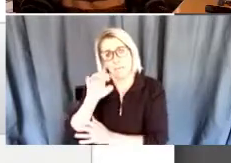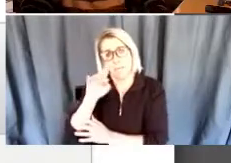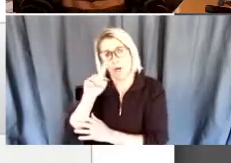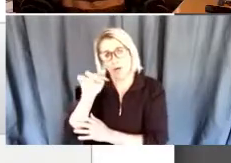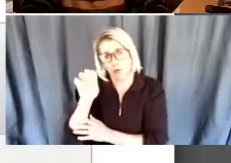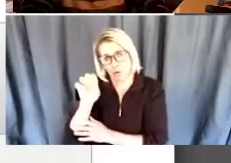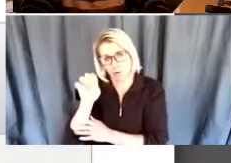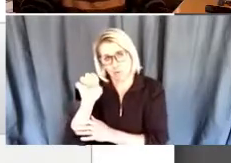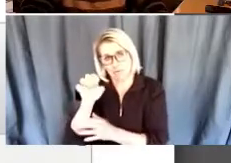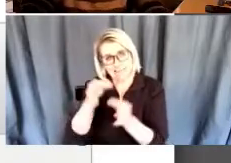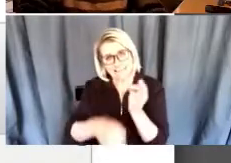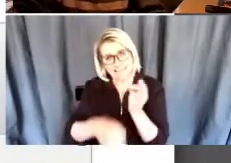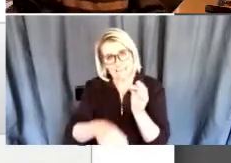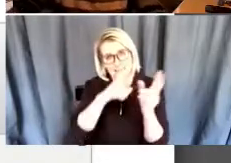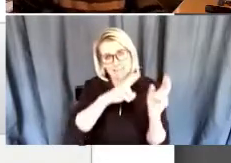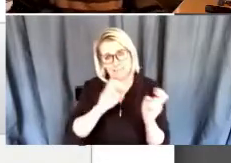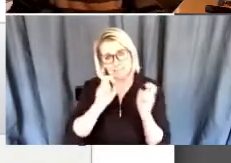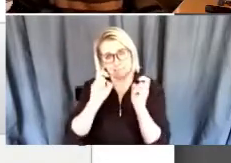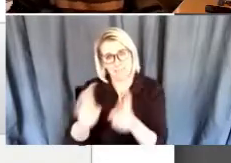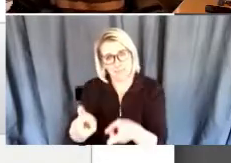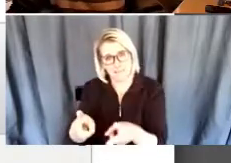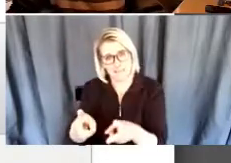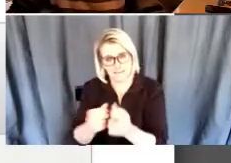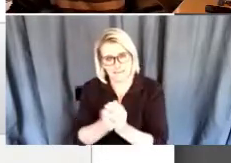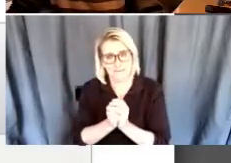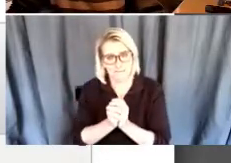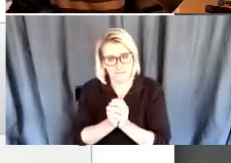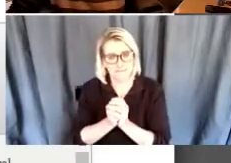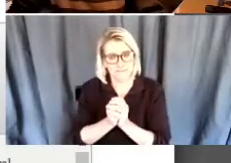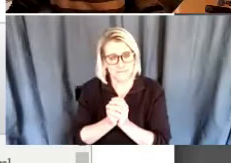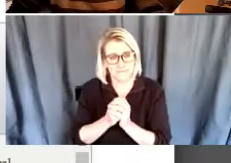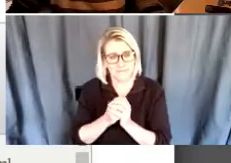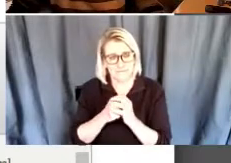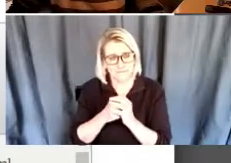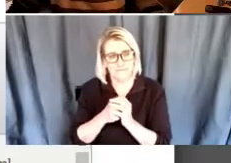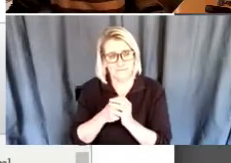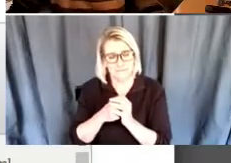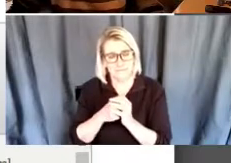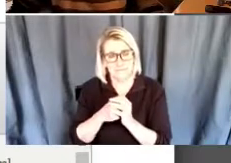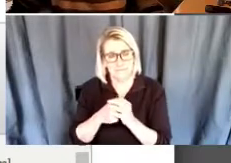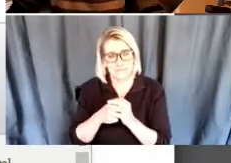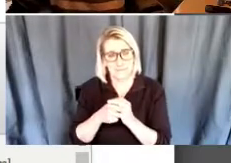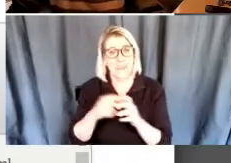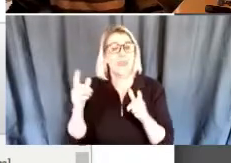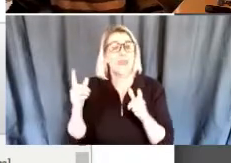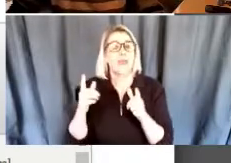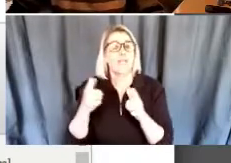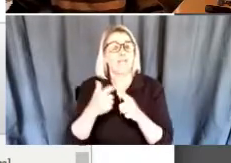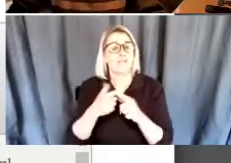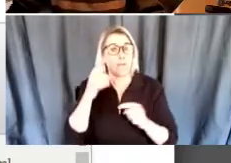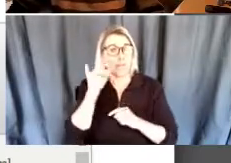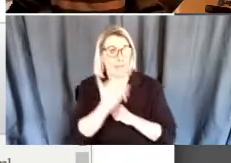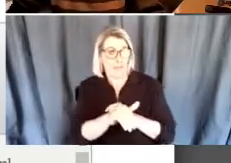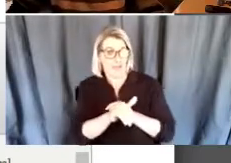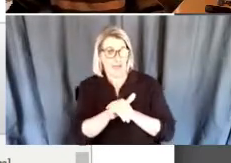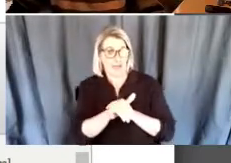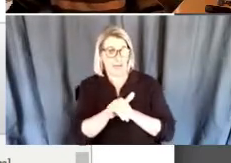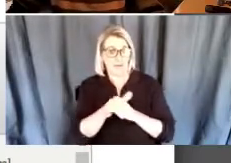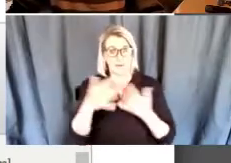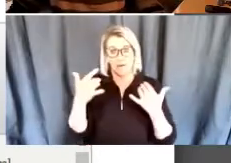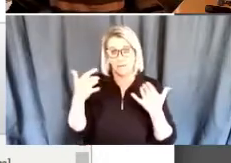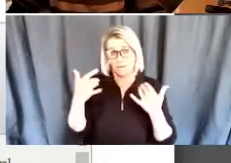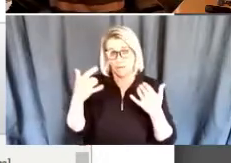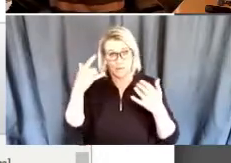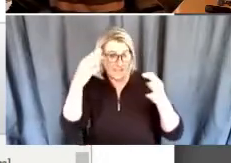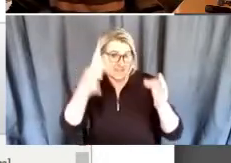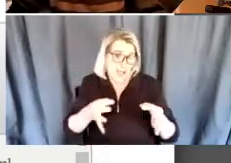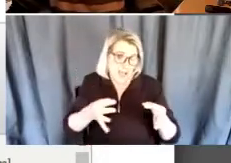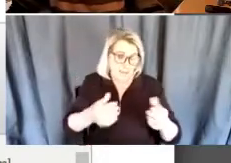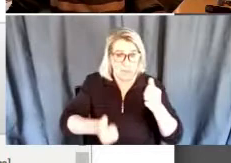paste in there. And then from there you play around to decide which font you want to use,